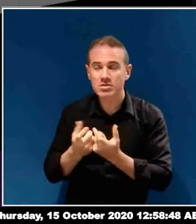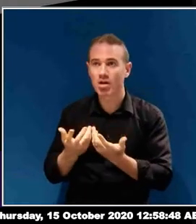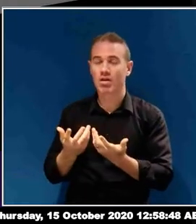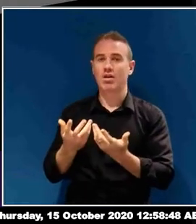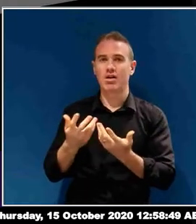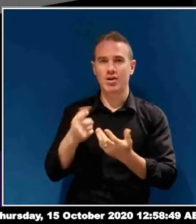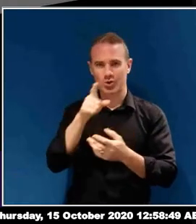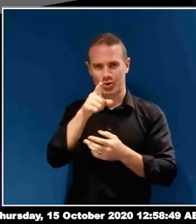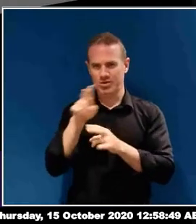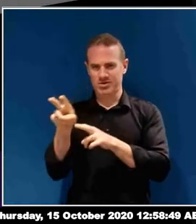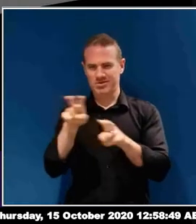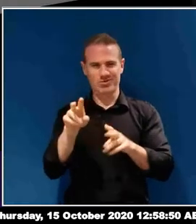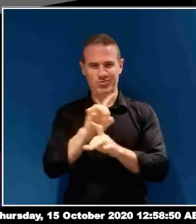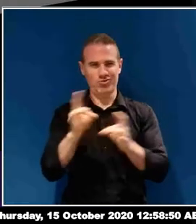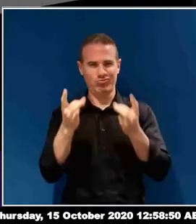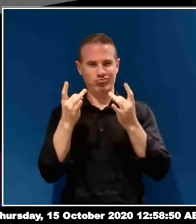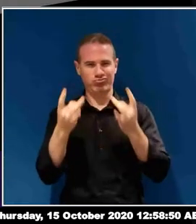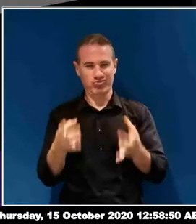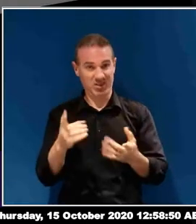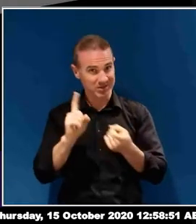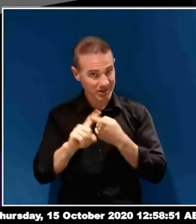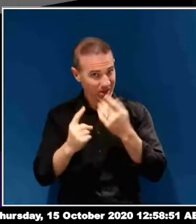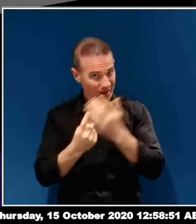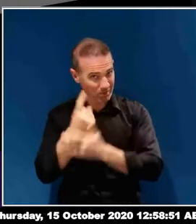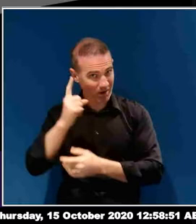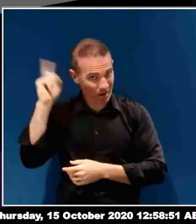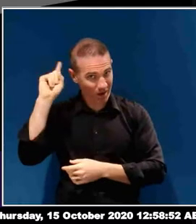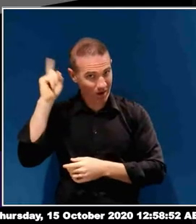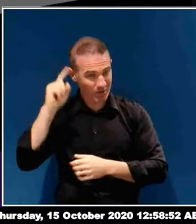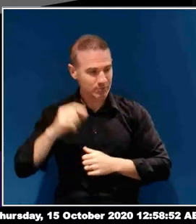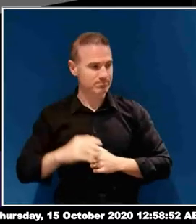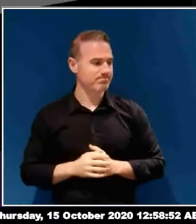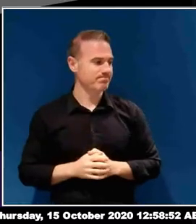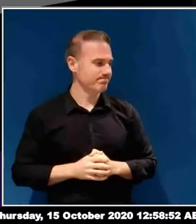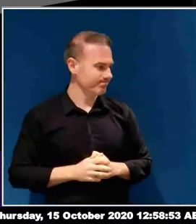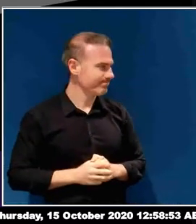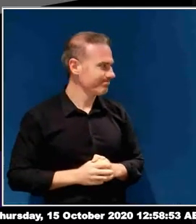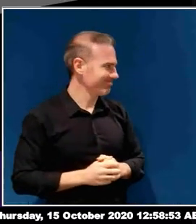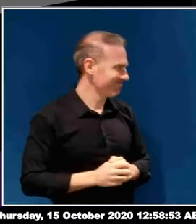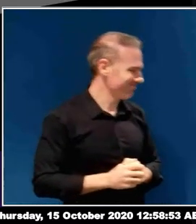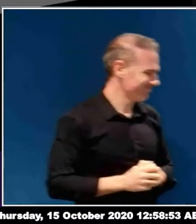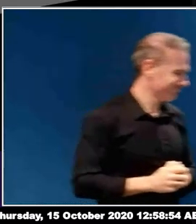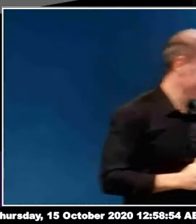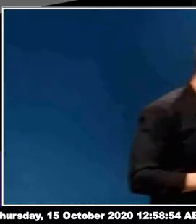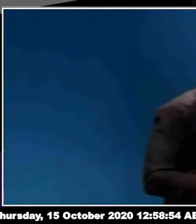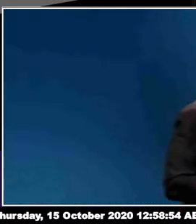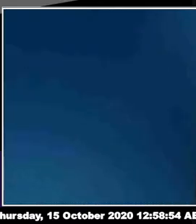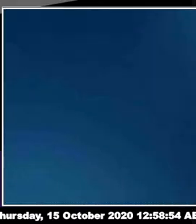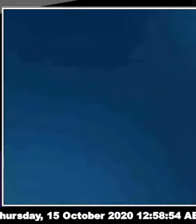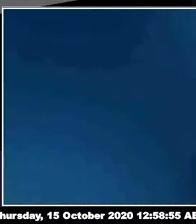I made that statement based on the fact that in - when I was in